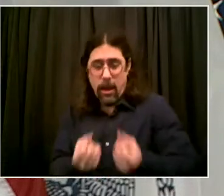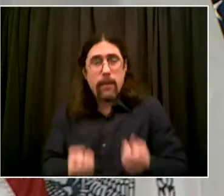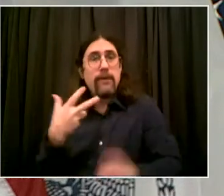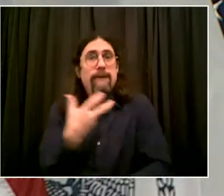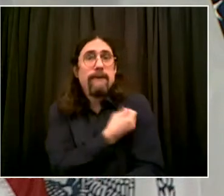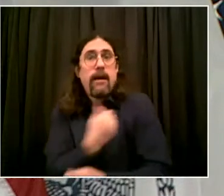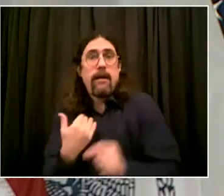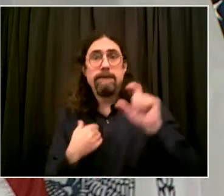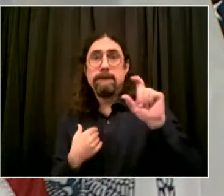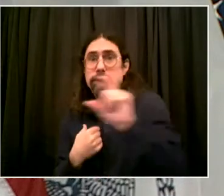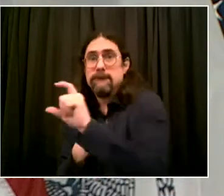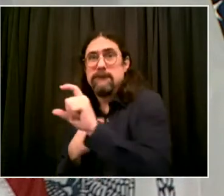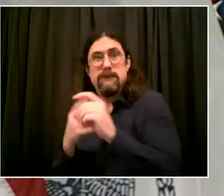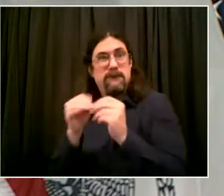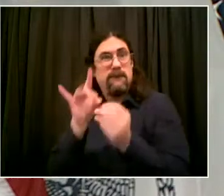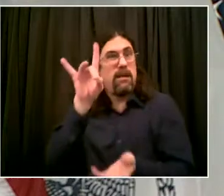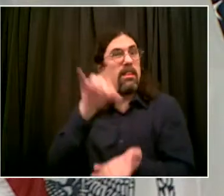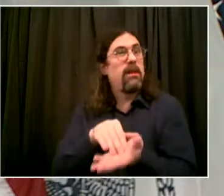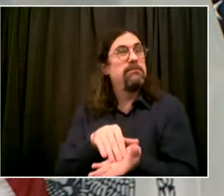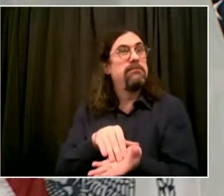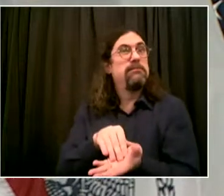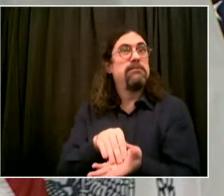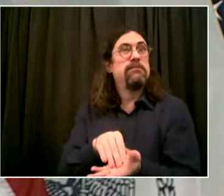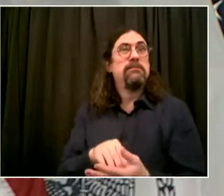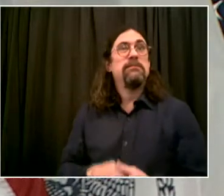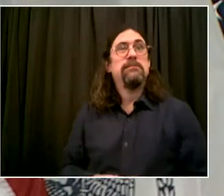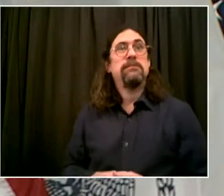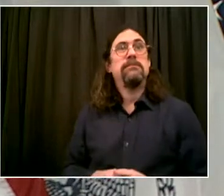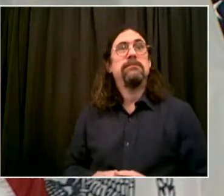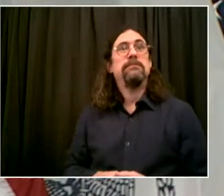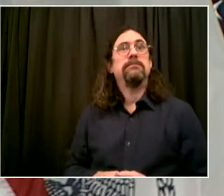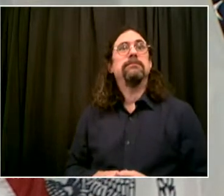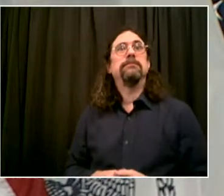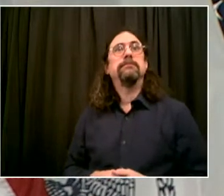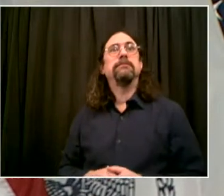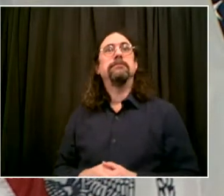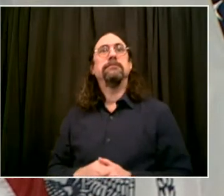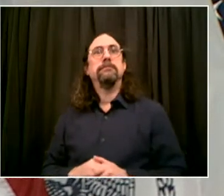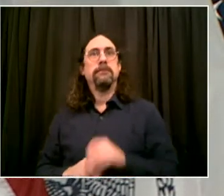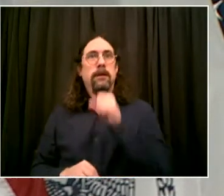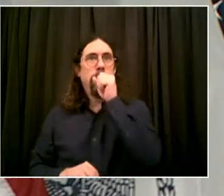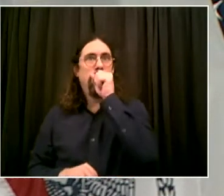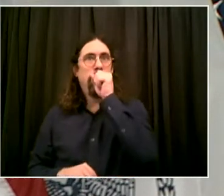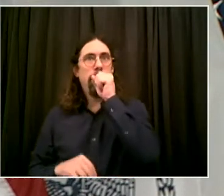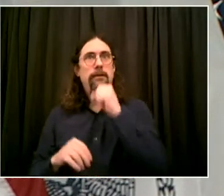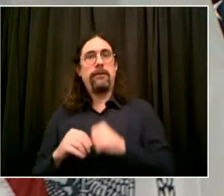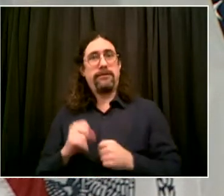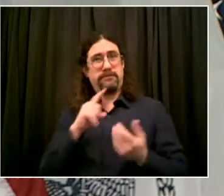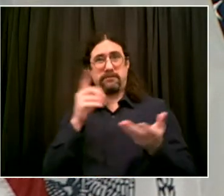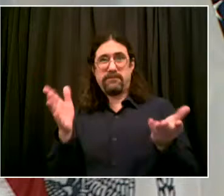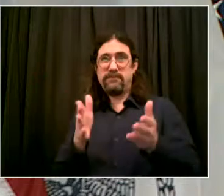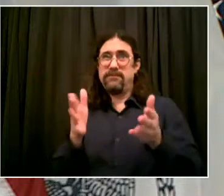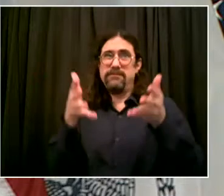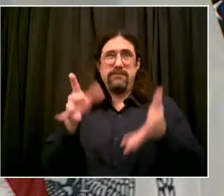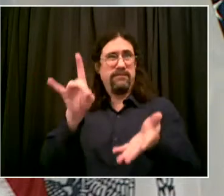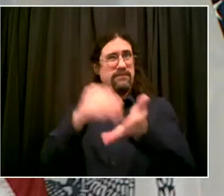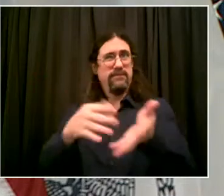WAITING FOR THAT CSEONOND DOSE USE, BUT FOR OVER TWO WEEKS IN THE FUTURE.